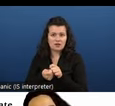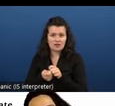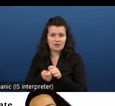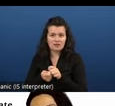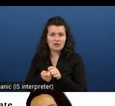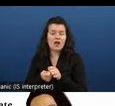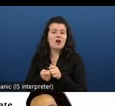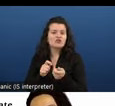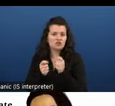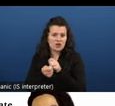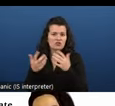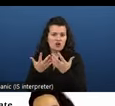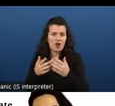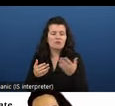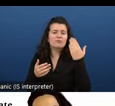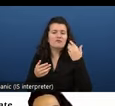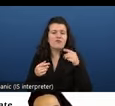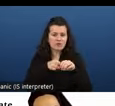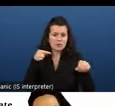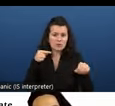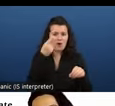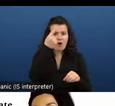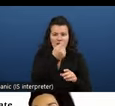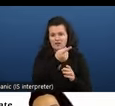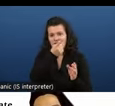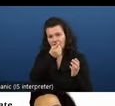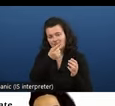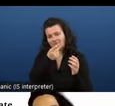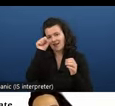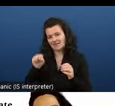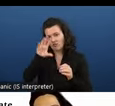15:25:58 So that's the start of it but also as you if you may know you know you might